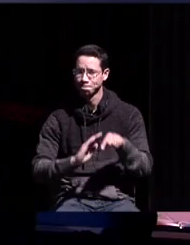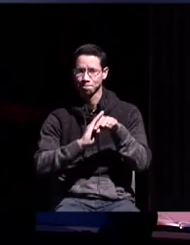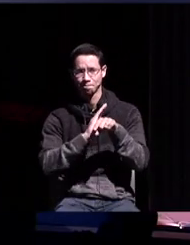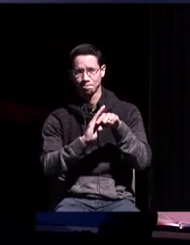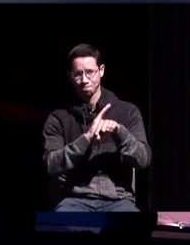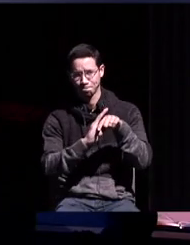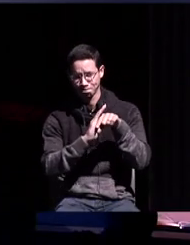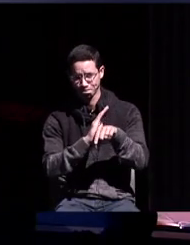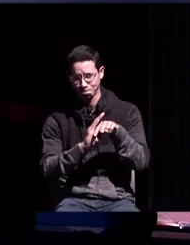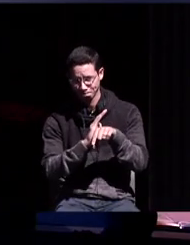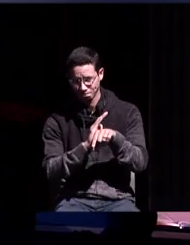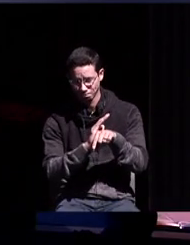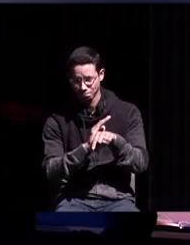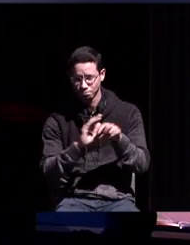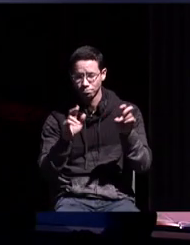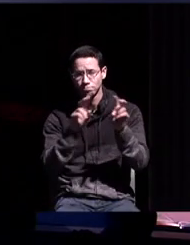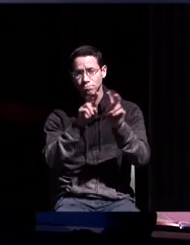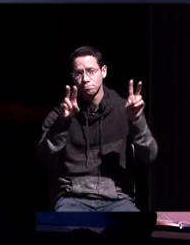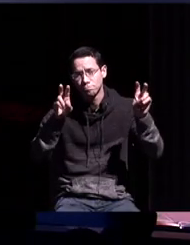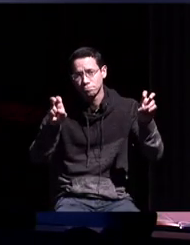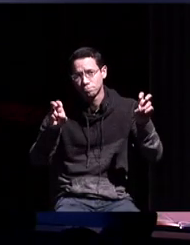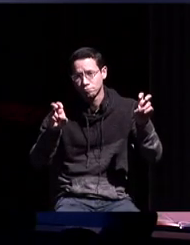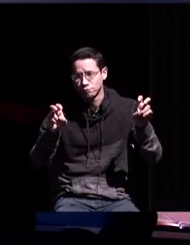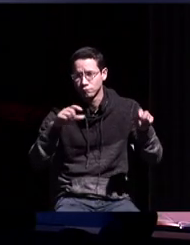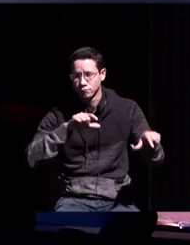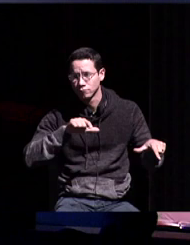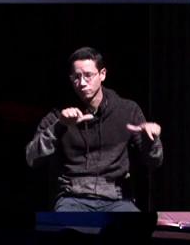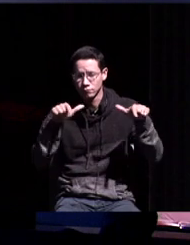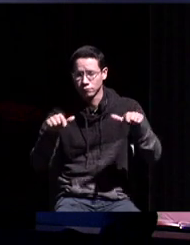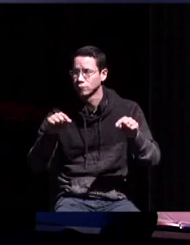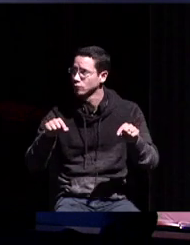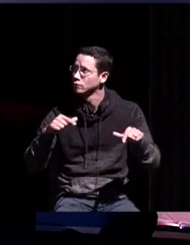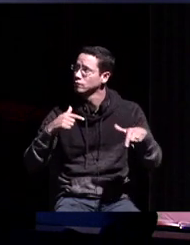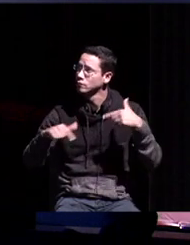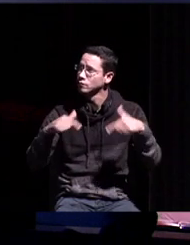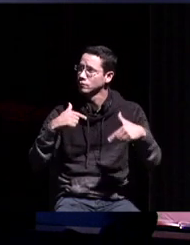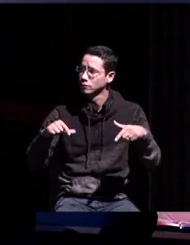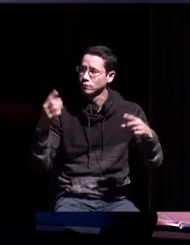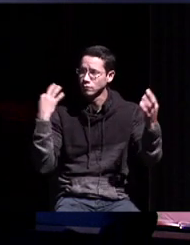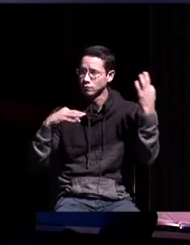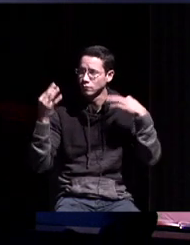The work is entitled “Tourism workers, unite”.